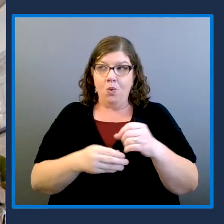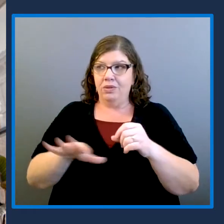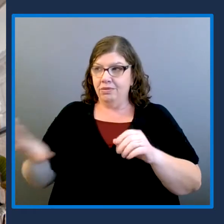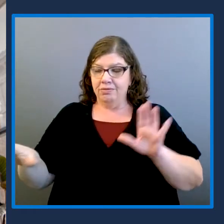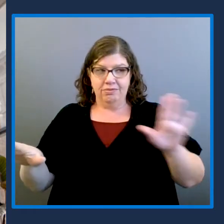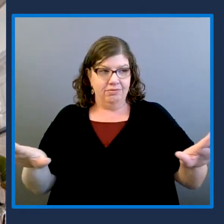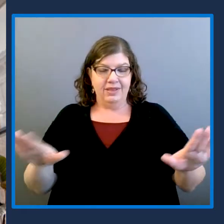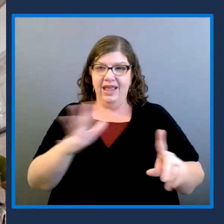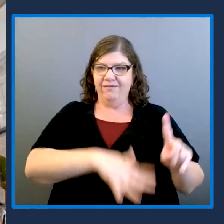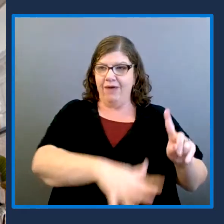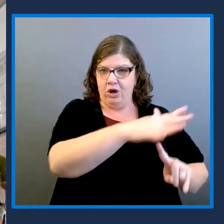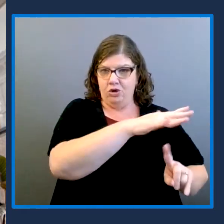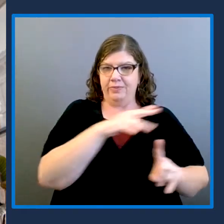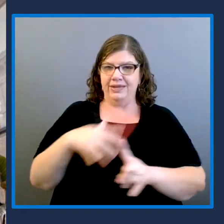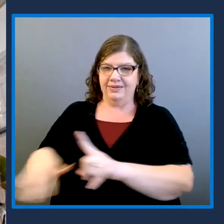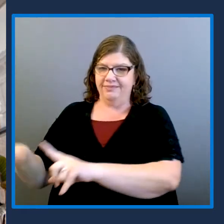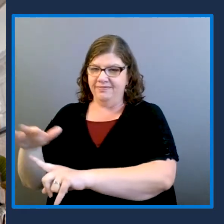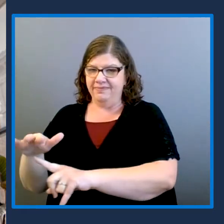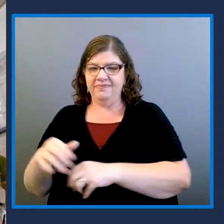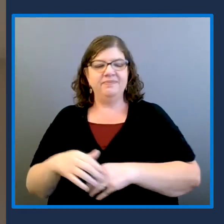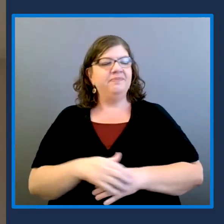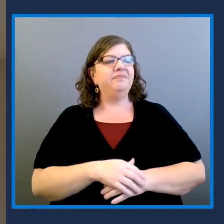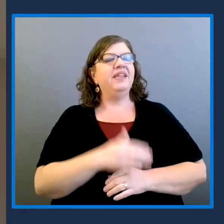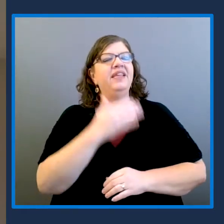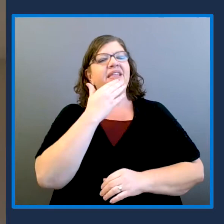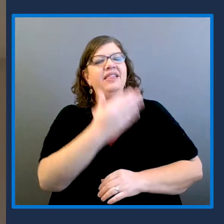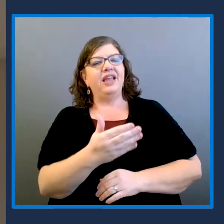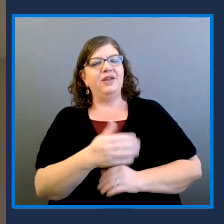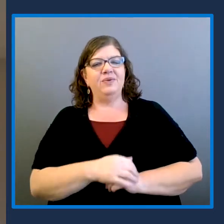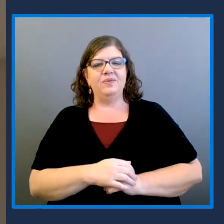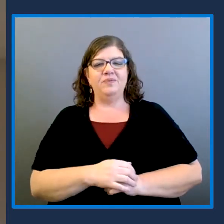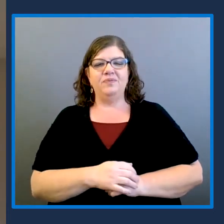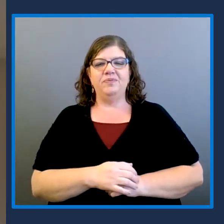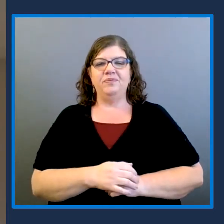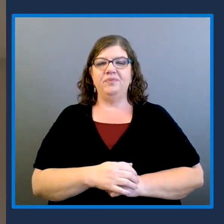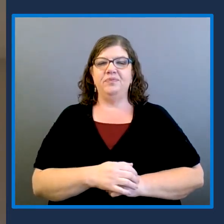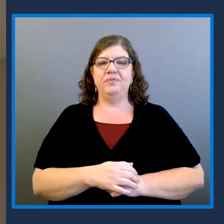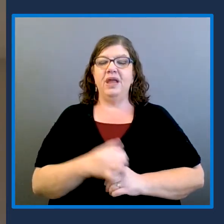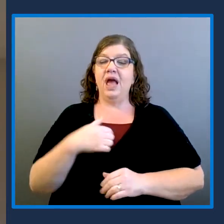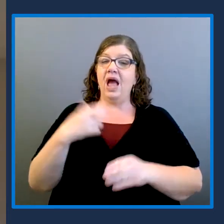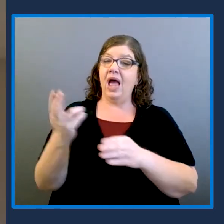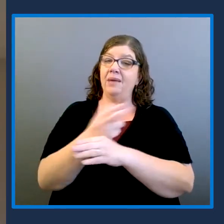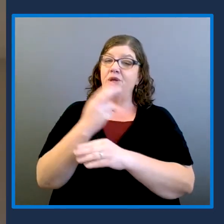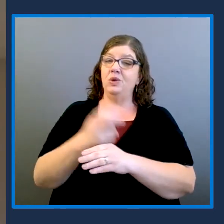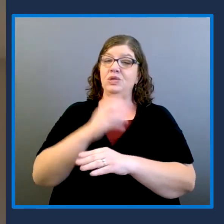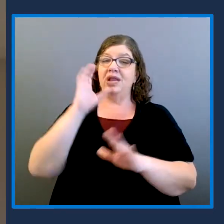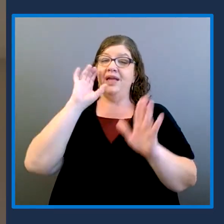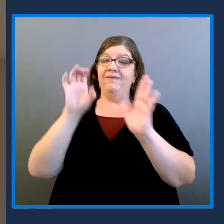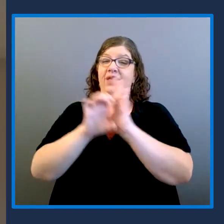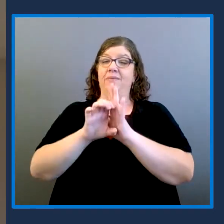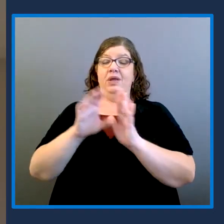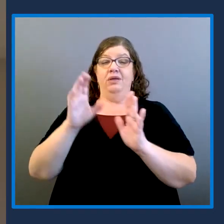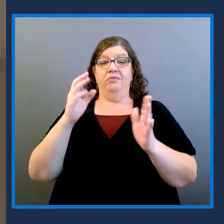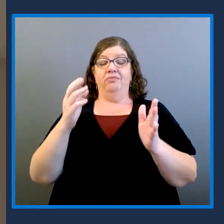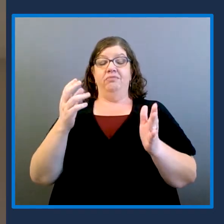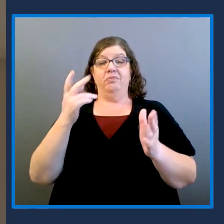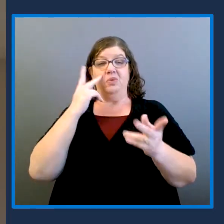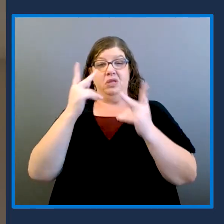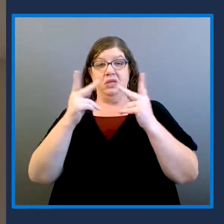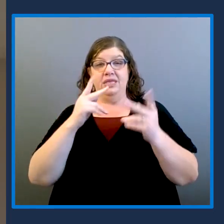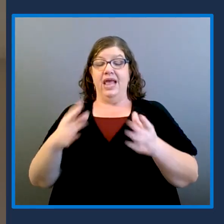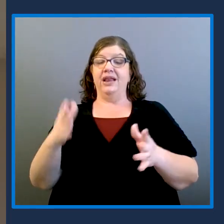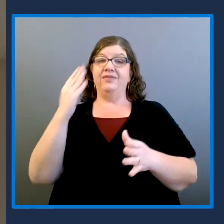among both environments thank you so i'm using a visual image that is familiar to a lot of